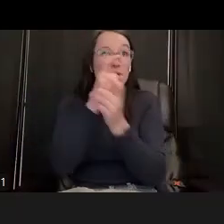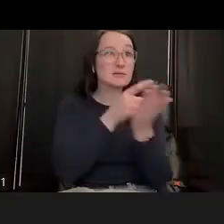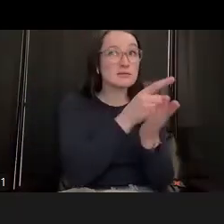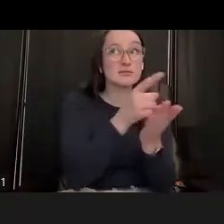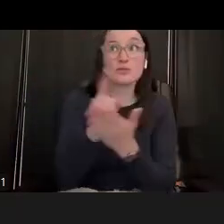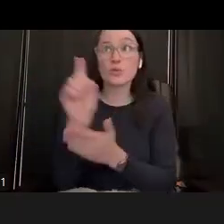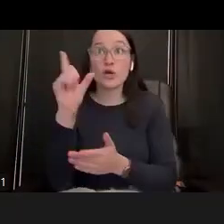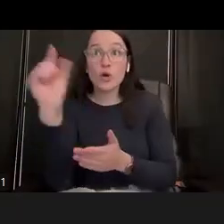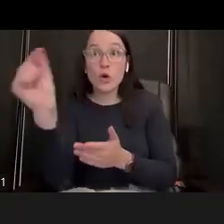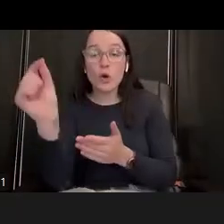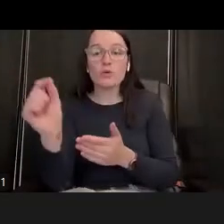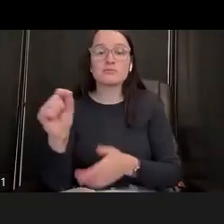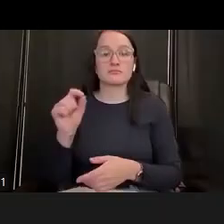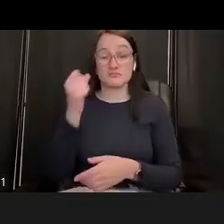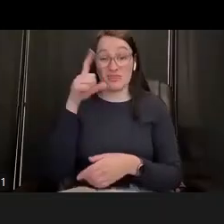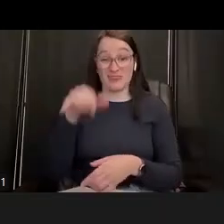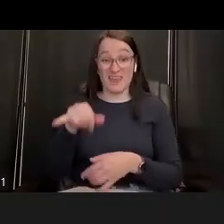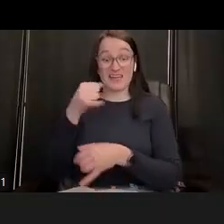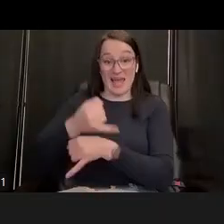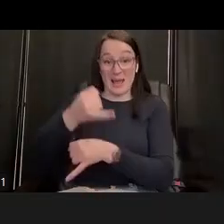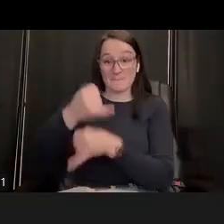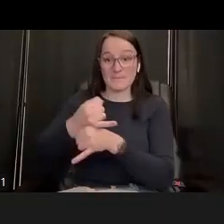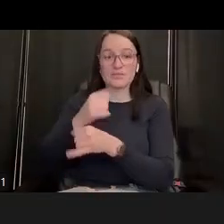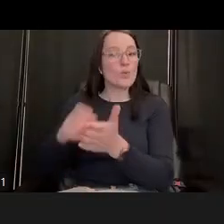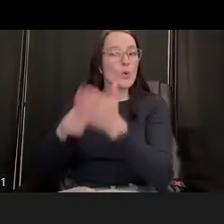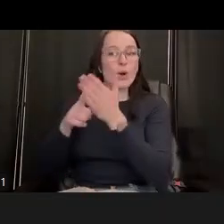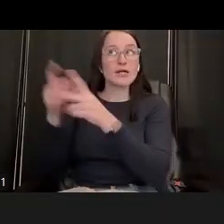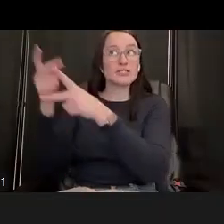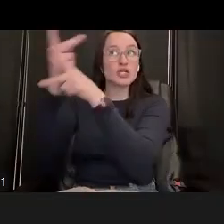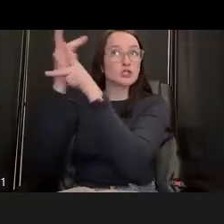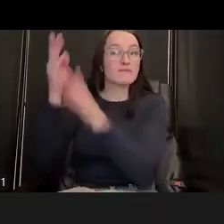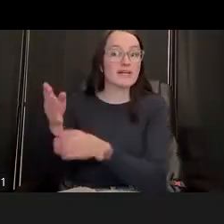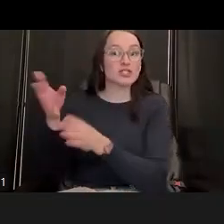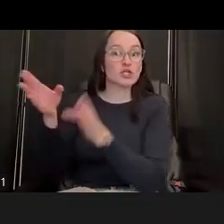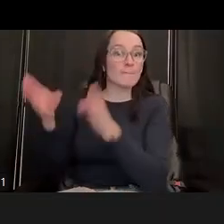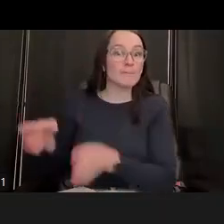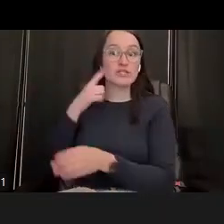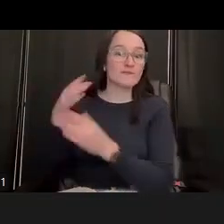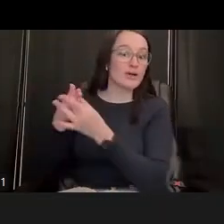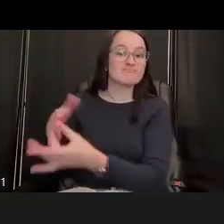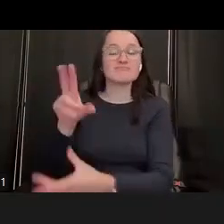River doesn't rely on a person to guide them. The environment does that for River. So you have